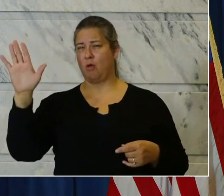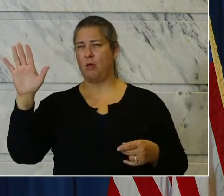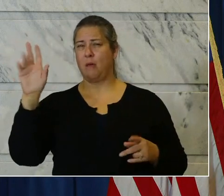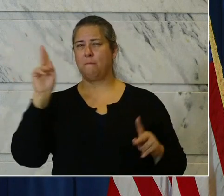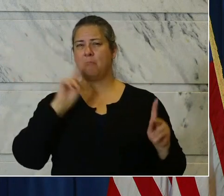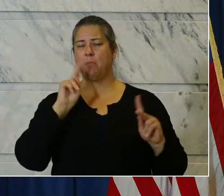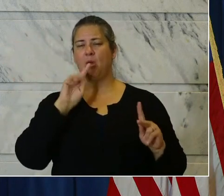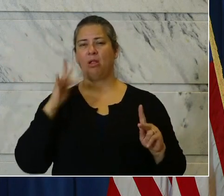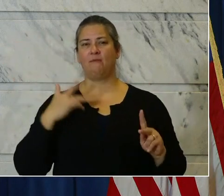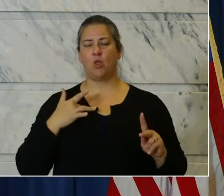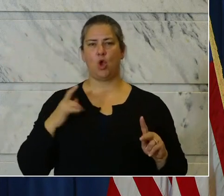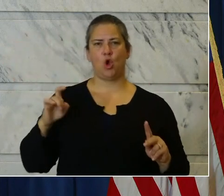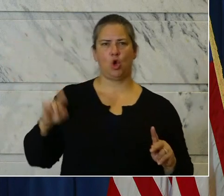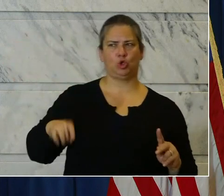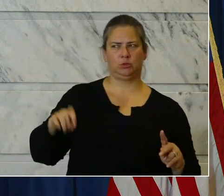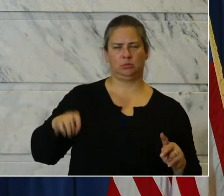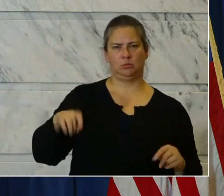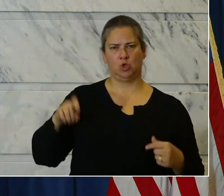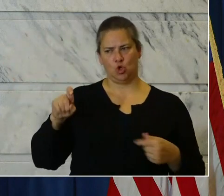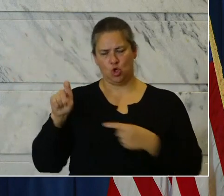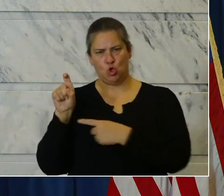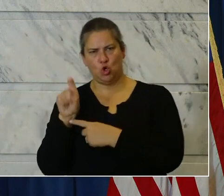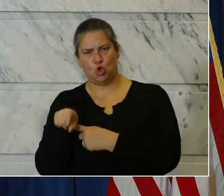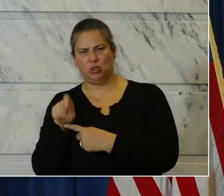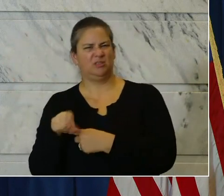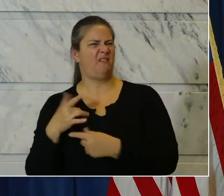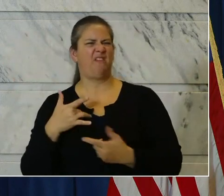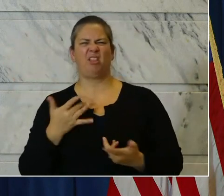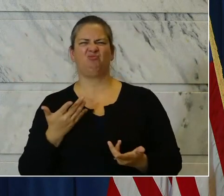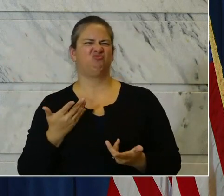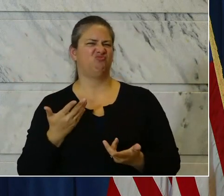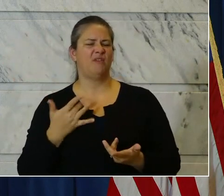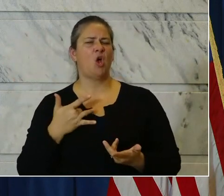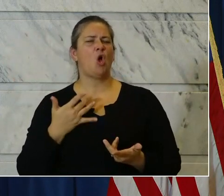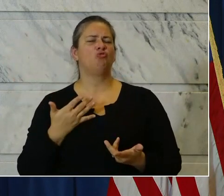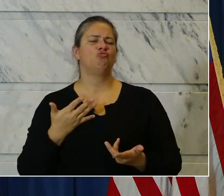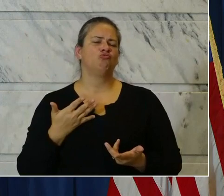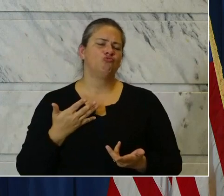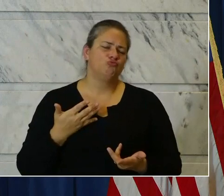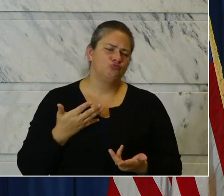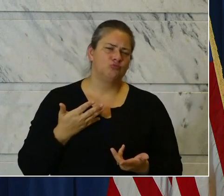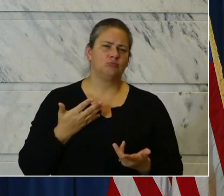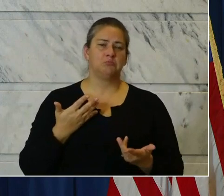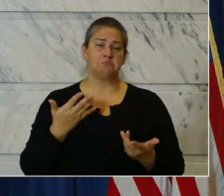ACROSS THE BOARD- THAT PEOPLE BEING LESS URGENT. ABOUT